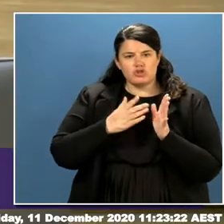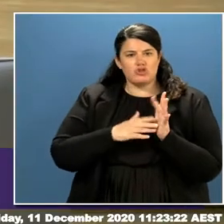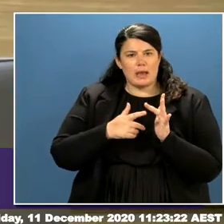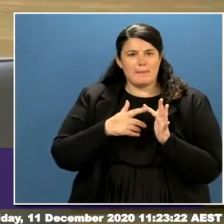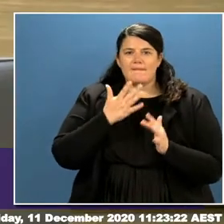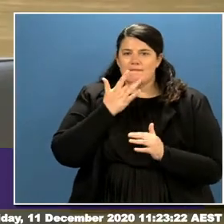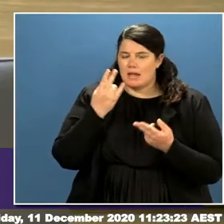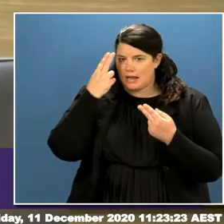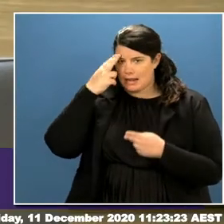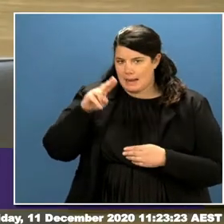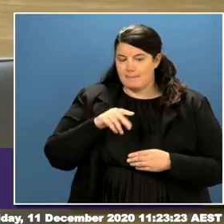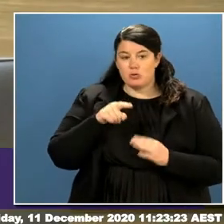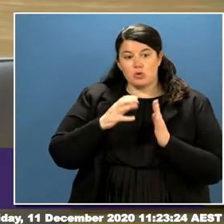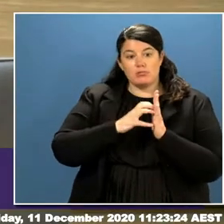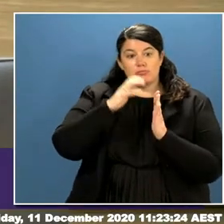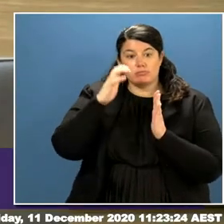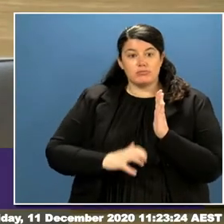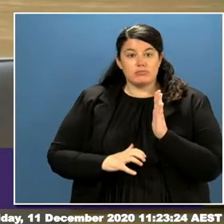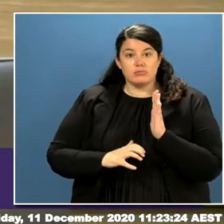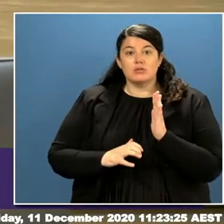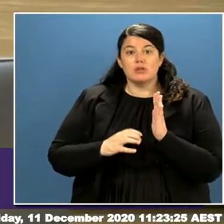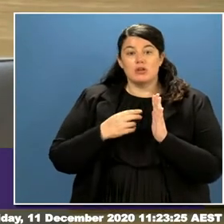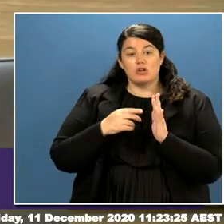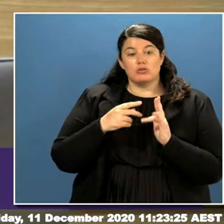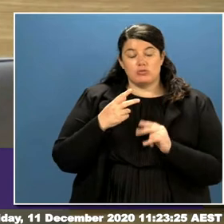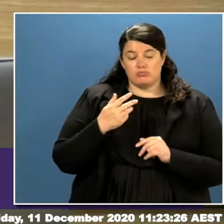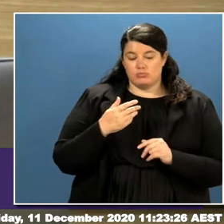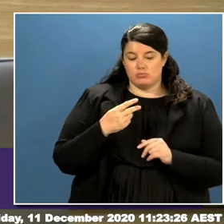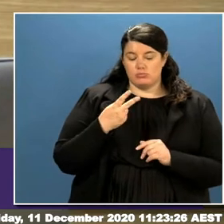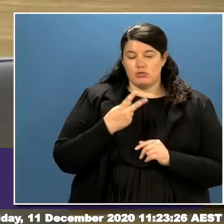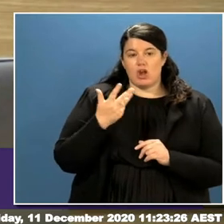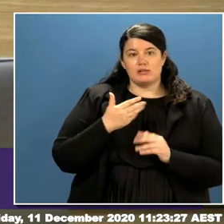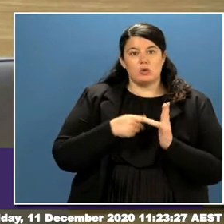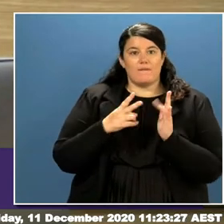You will find a copy of Jamie's statement sworn 18 November 2020